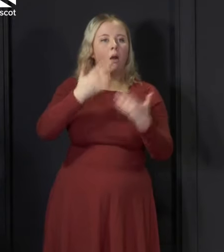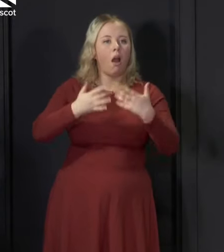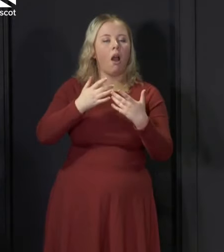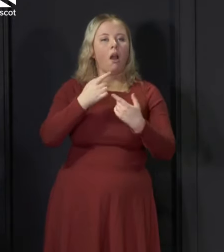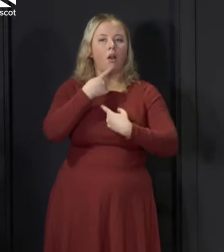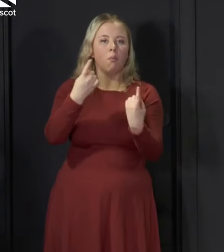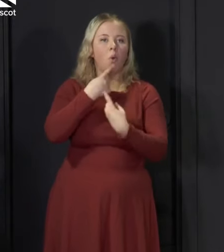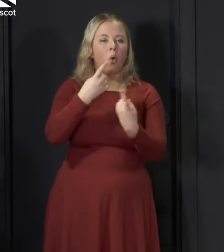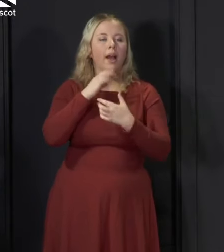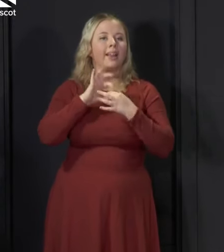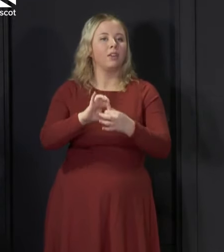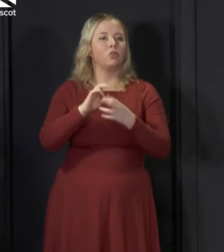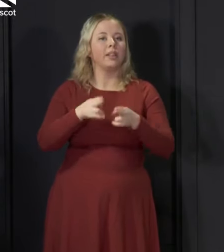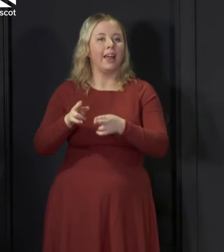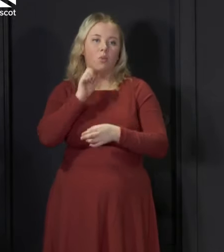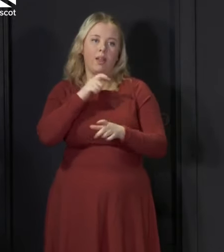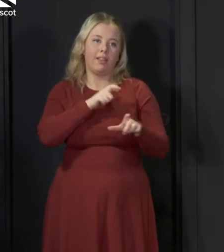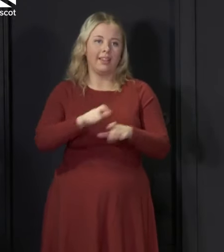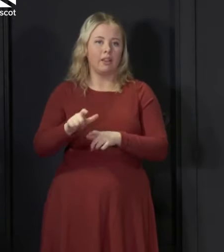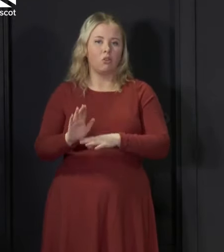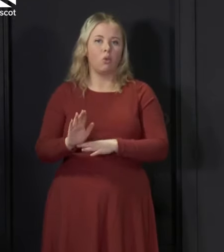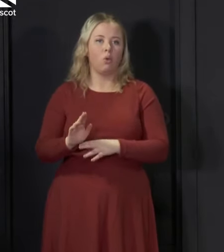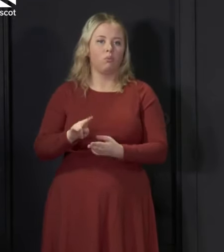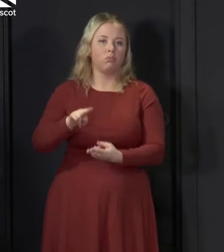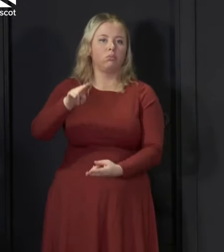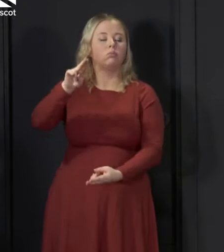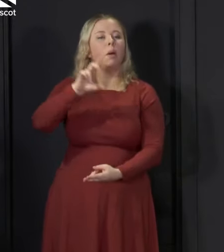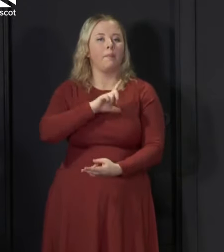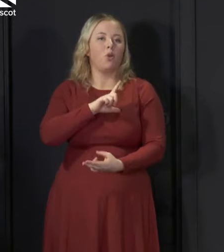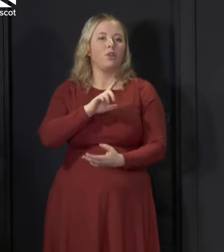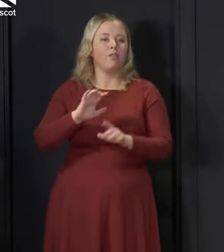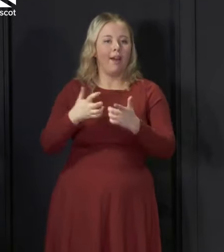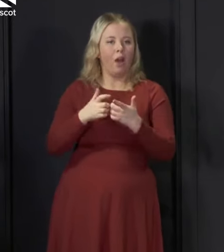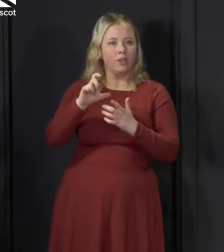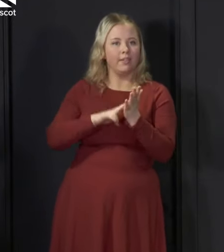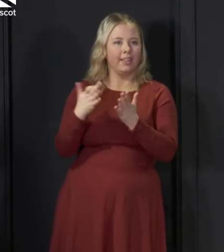to be high because of the operation and the way that the epidemic is progressing in care